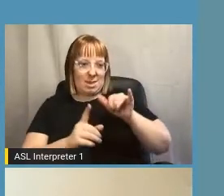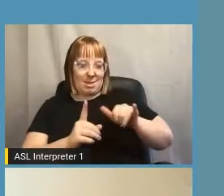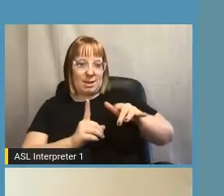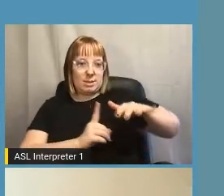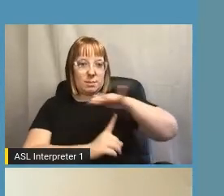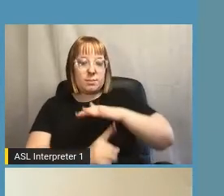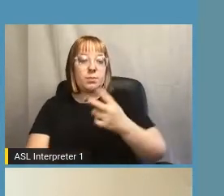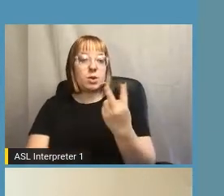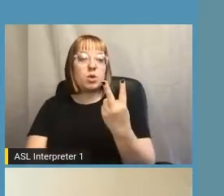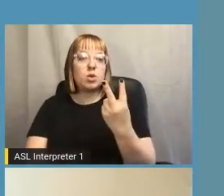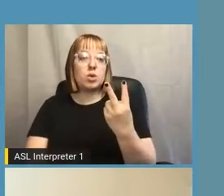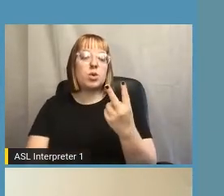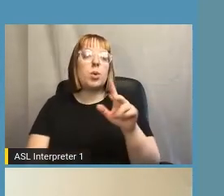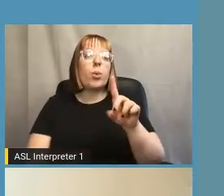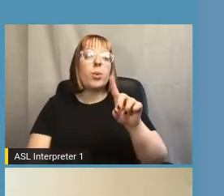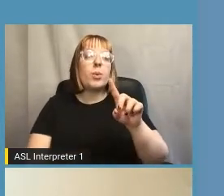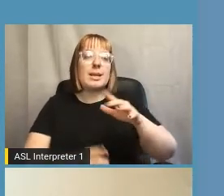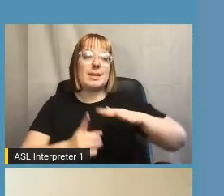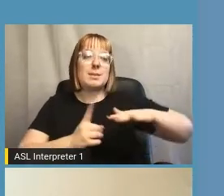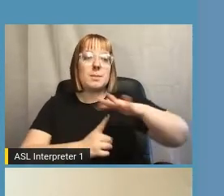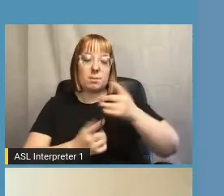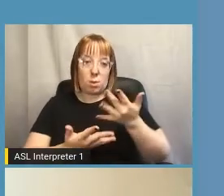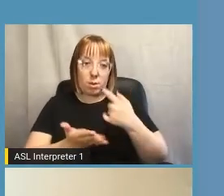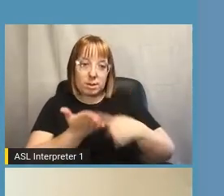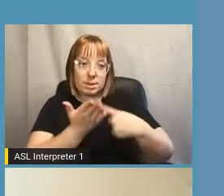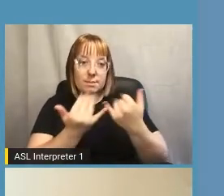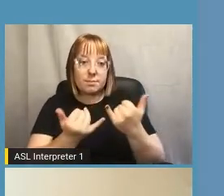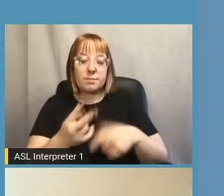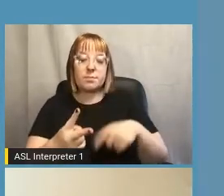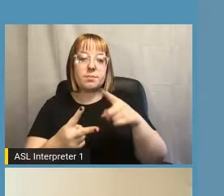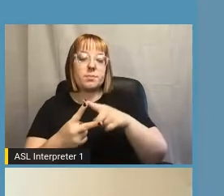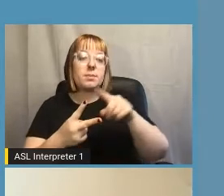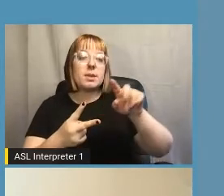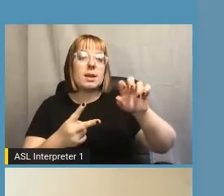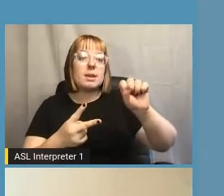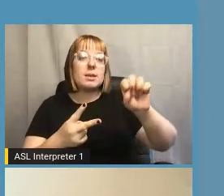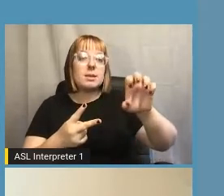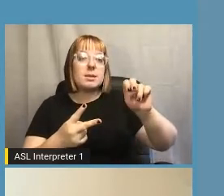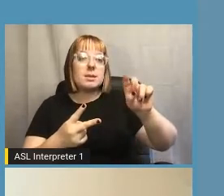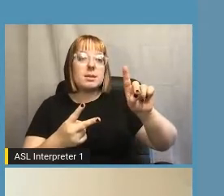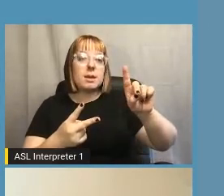spaces i want to talk about today one is second life which has been around for a long time at the